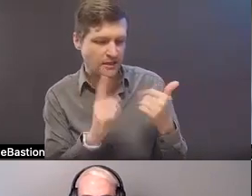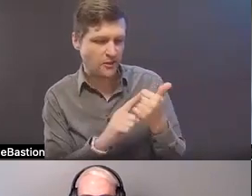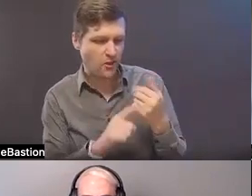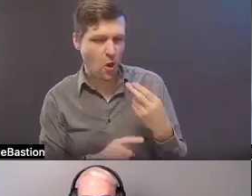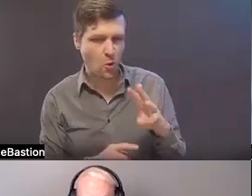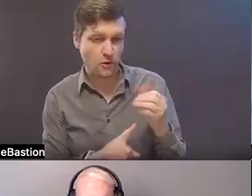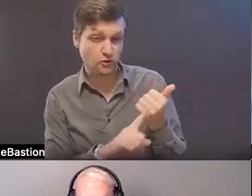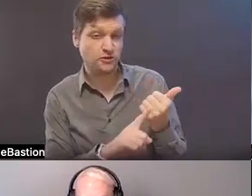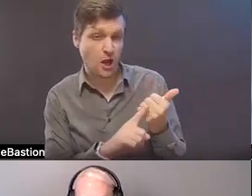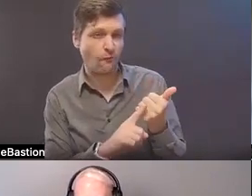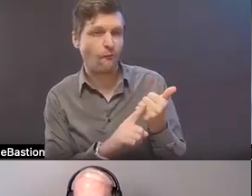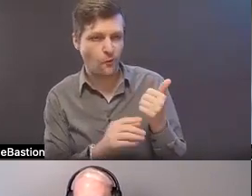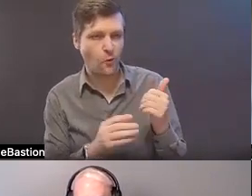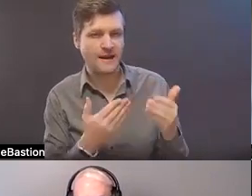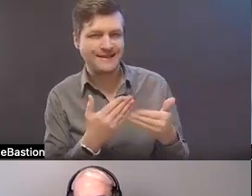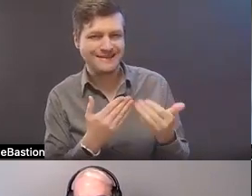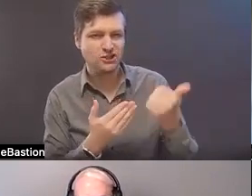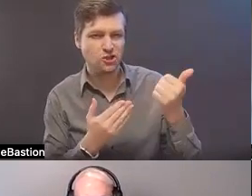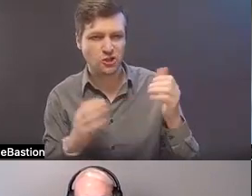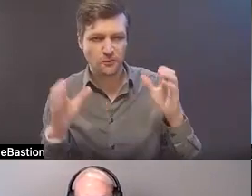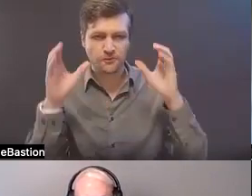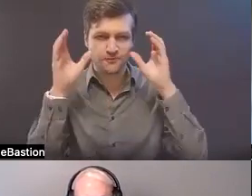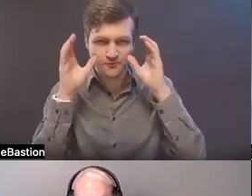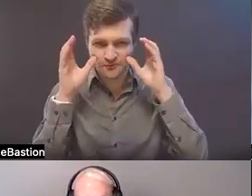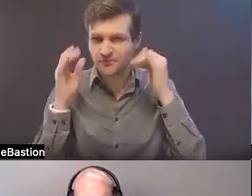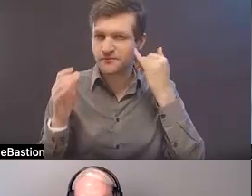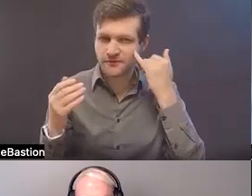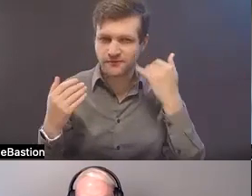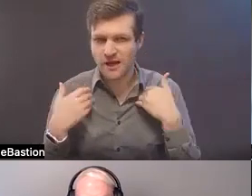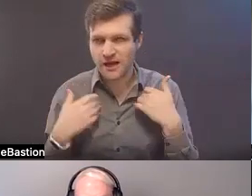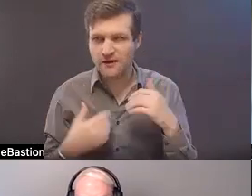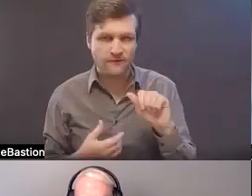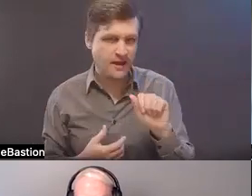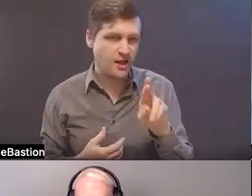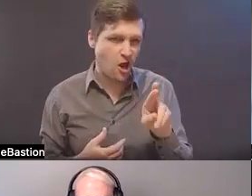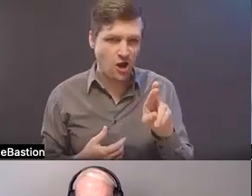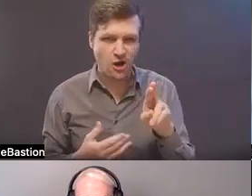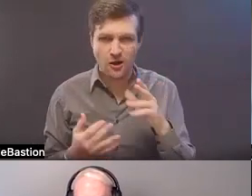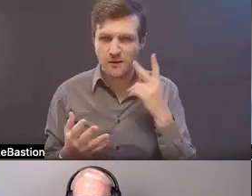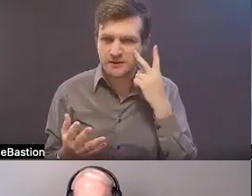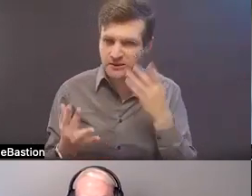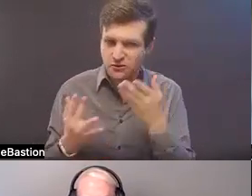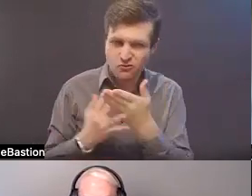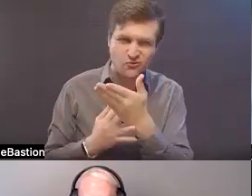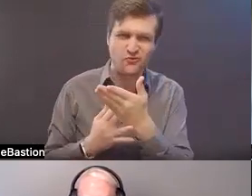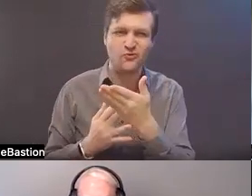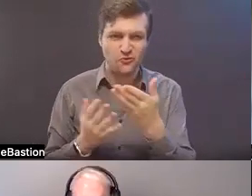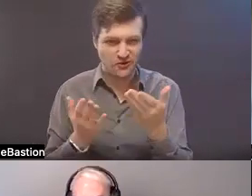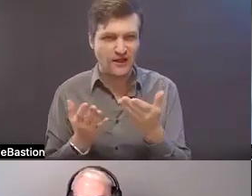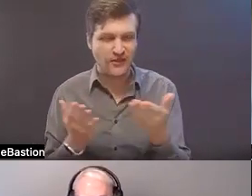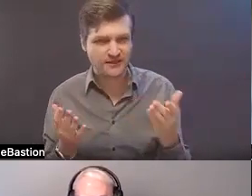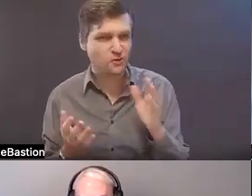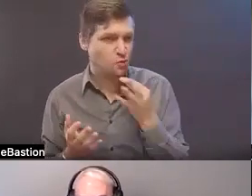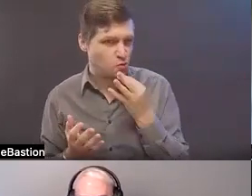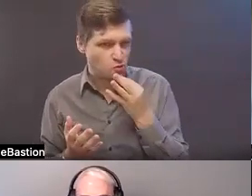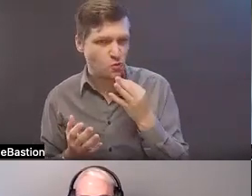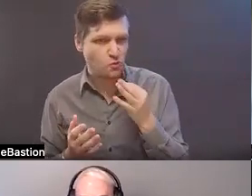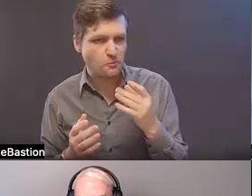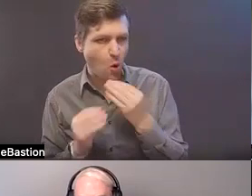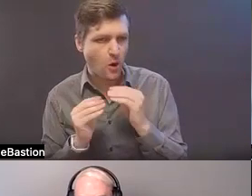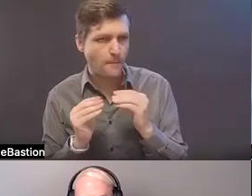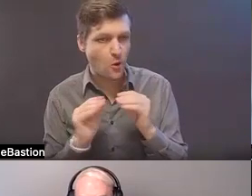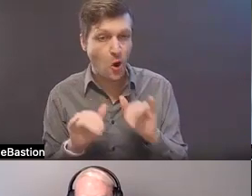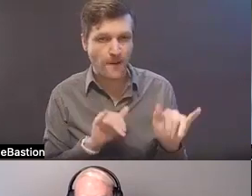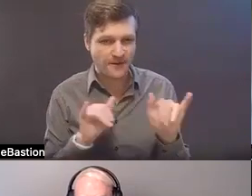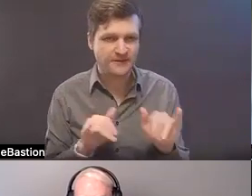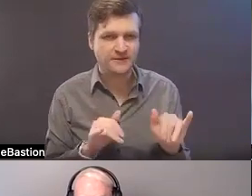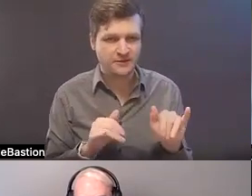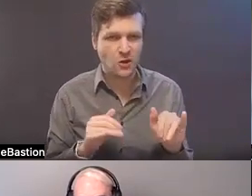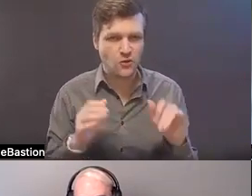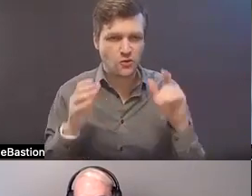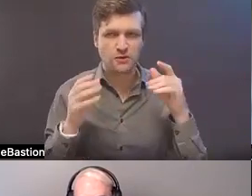Hackathon in person, the ones done via networking. You have RR, soon may be more